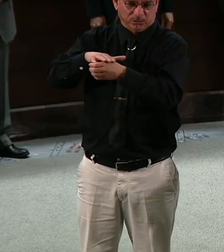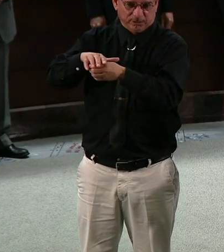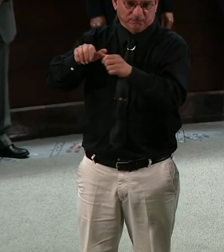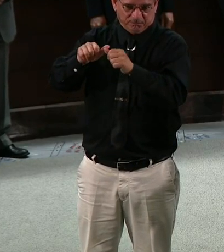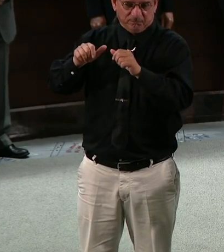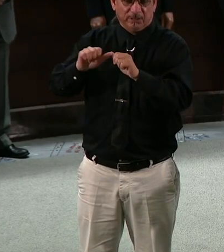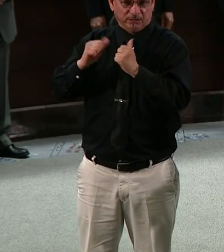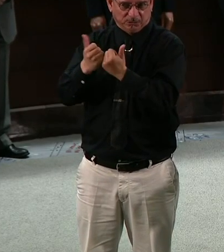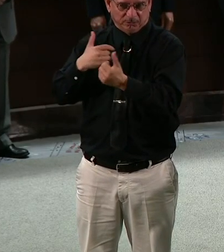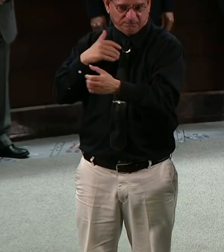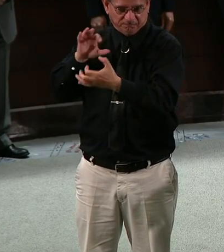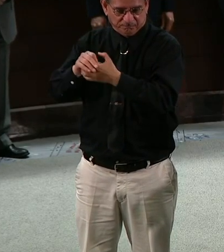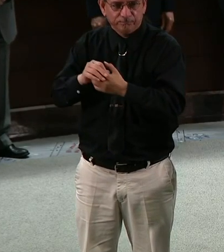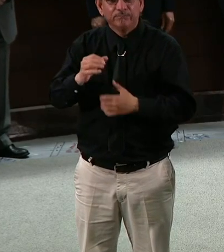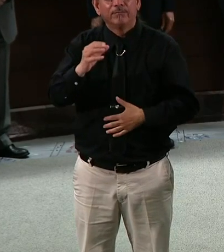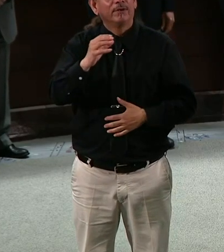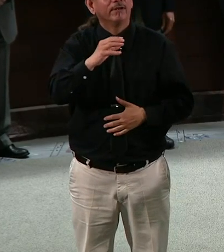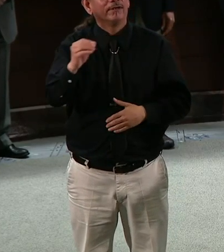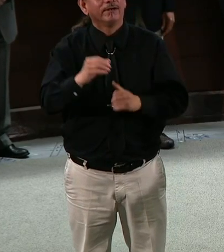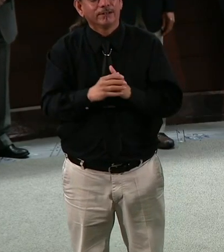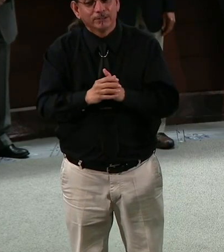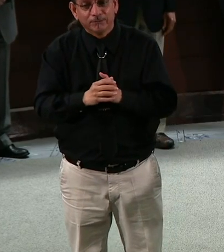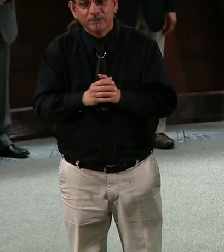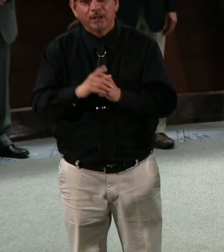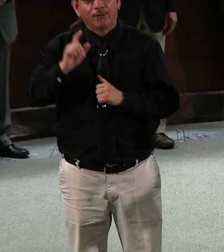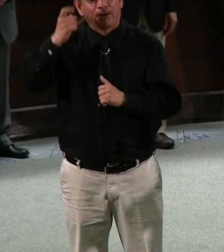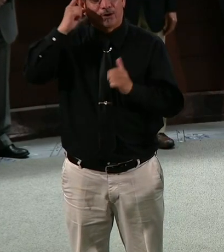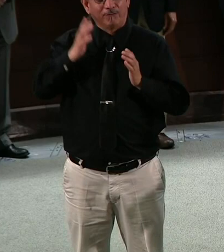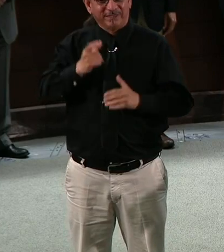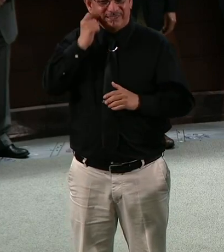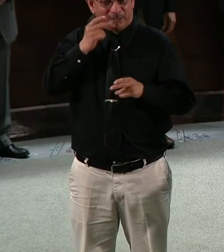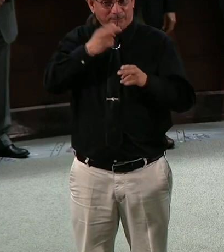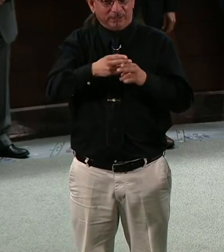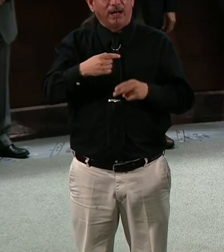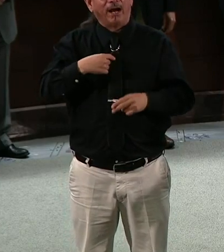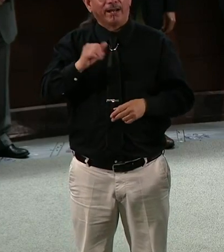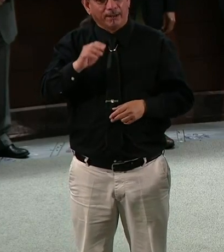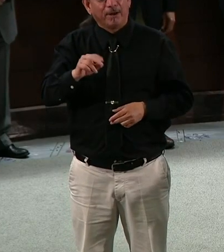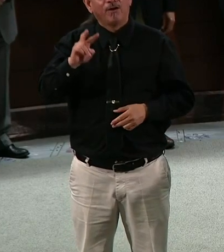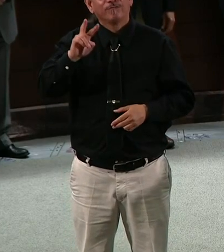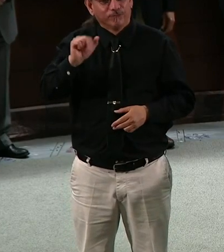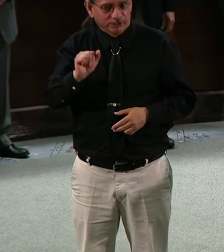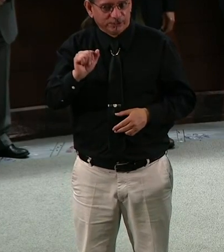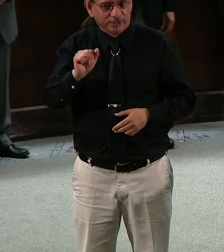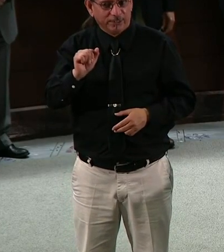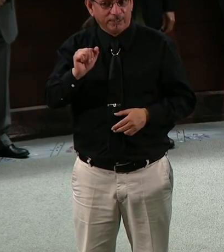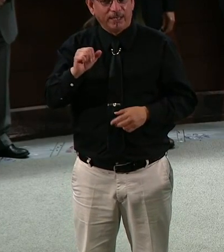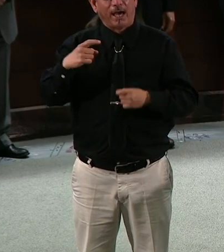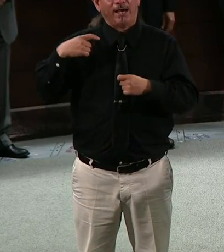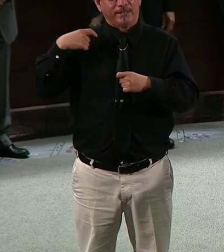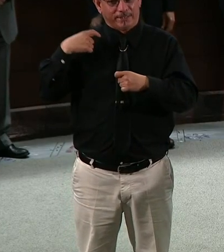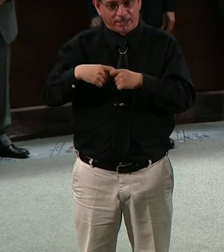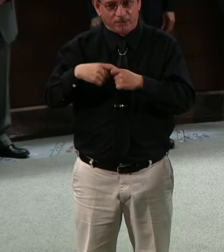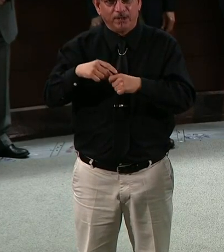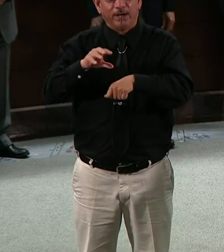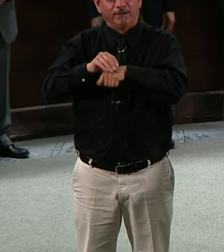SAY. HE COMPLIMENTS ARE NOT GO UNNOTICED LACKED INTENT.